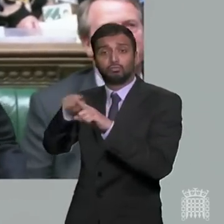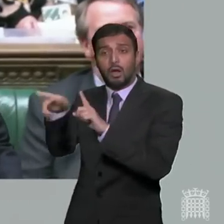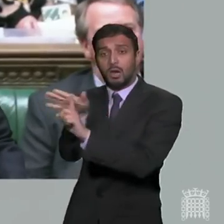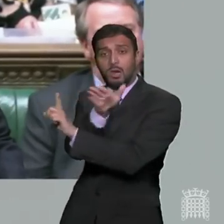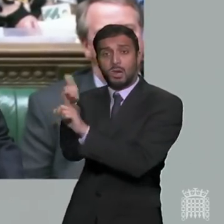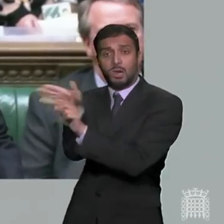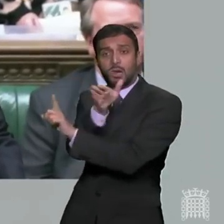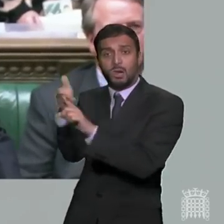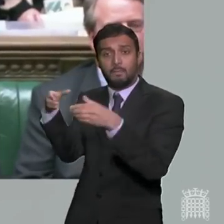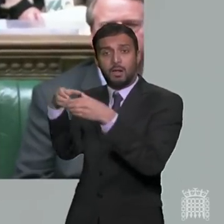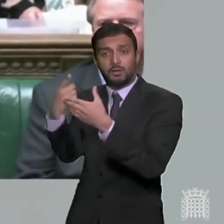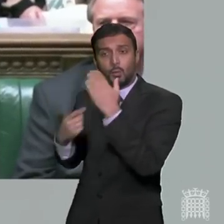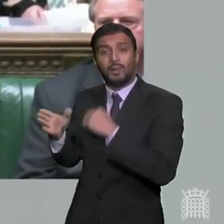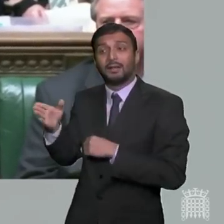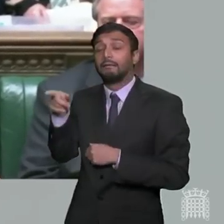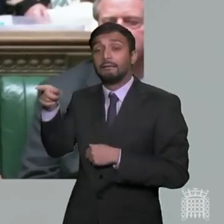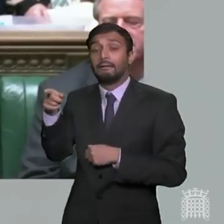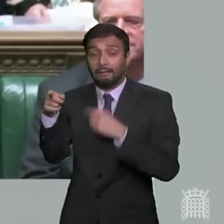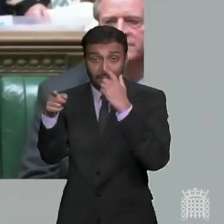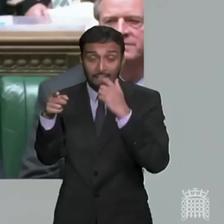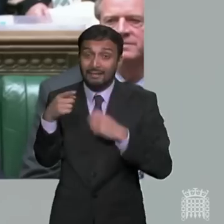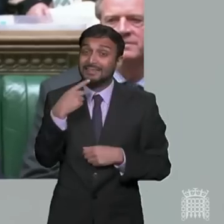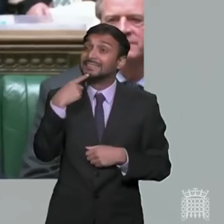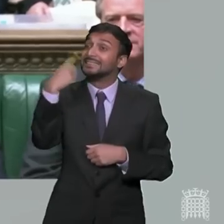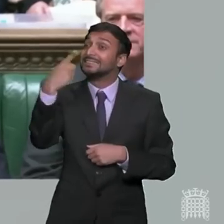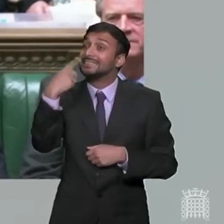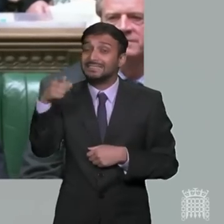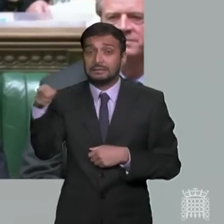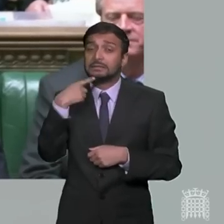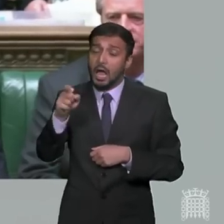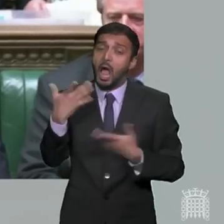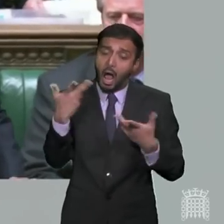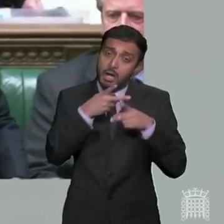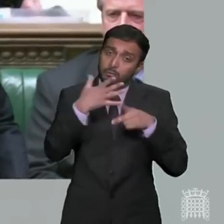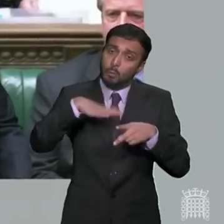one thing and does the other. He says that he cares for working people, but he will not stand up to the unions.